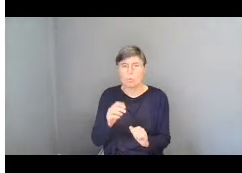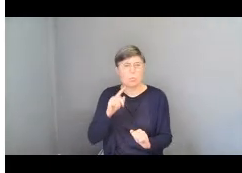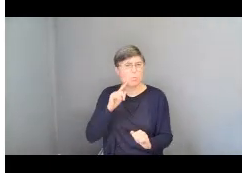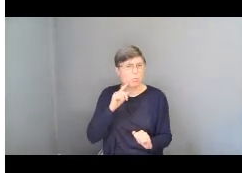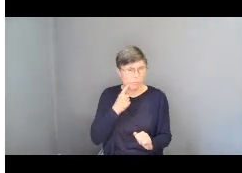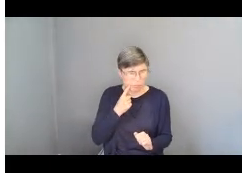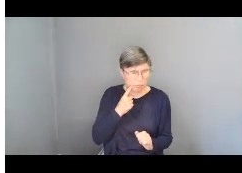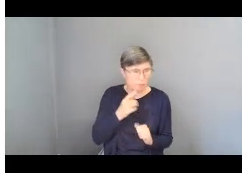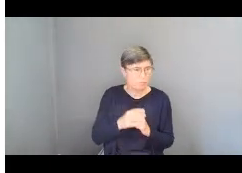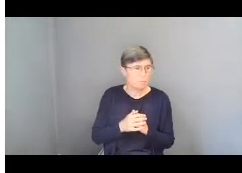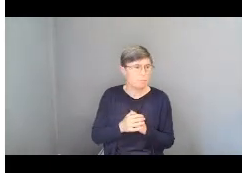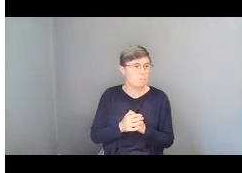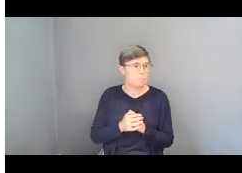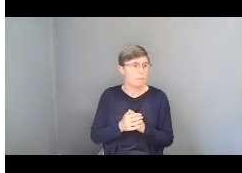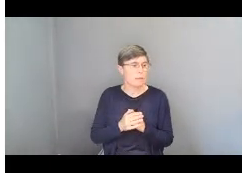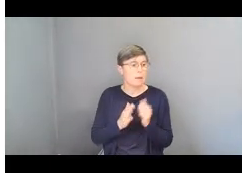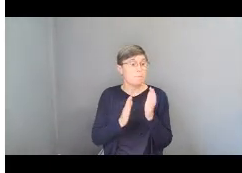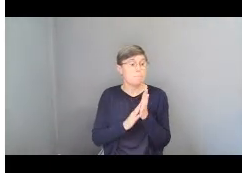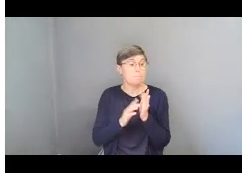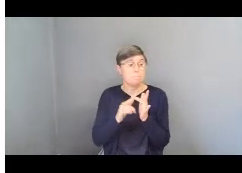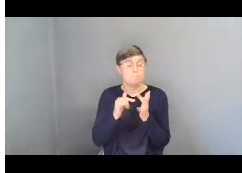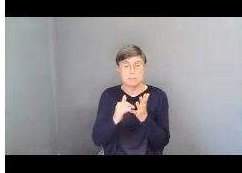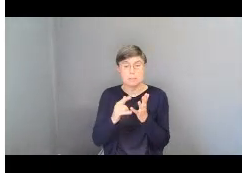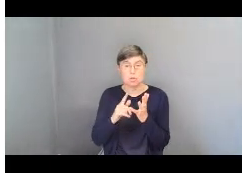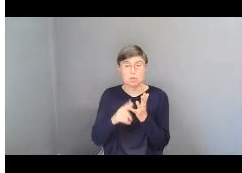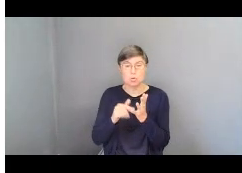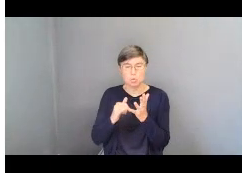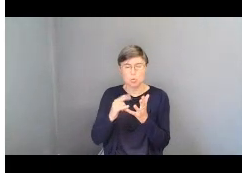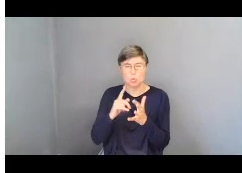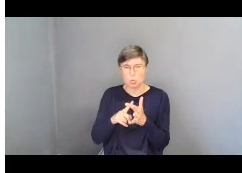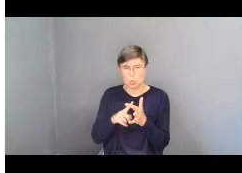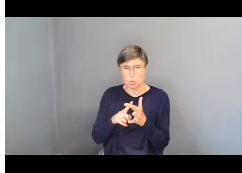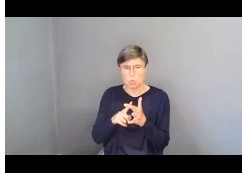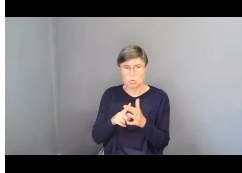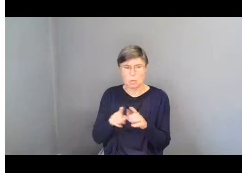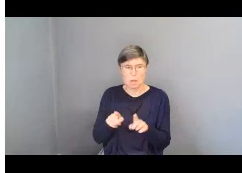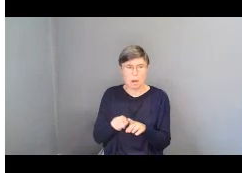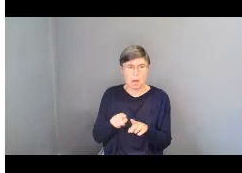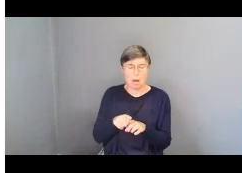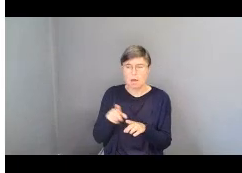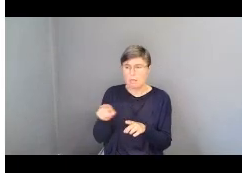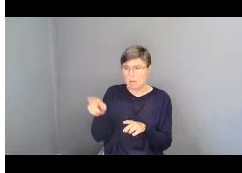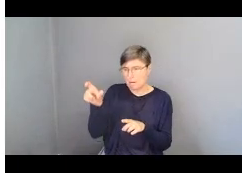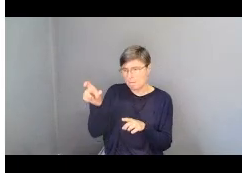Misuse is when a person uses NDIS funds in ways that are not